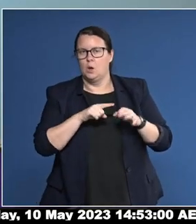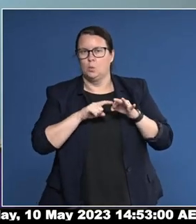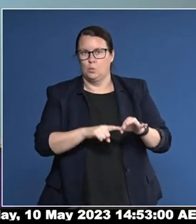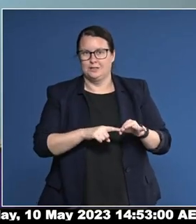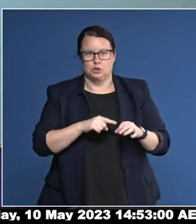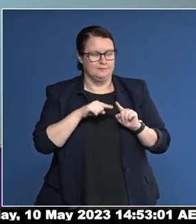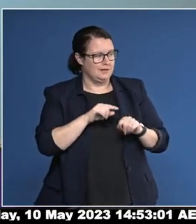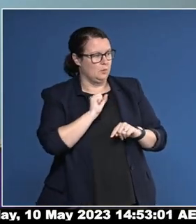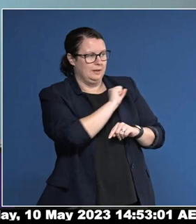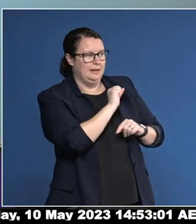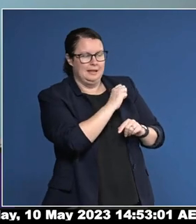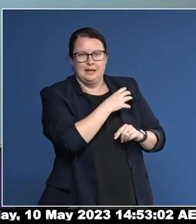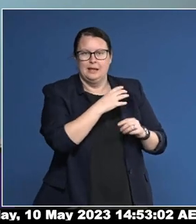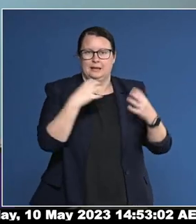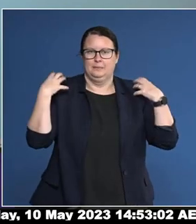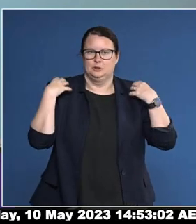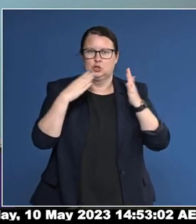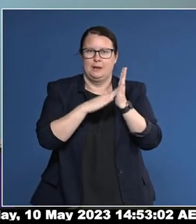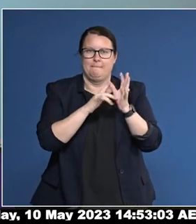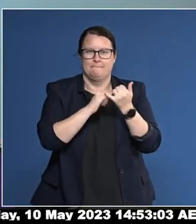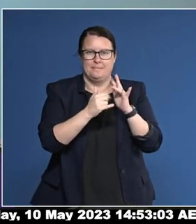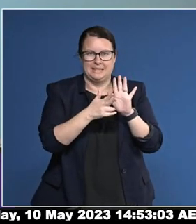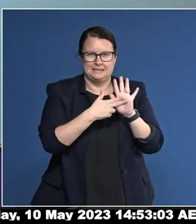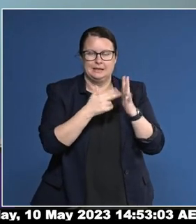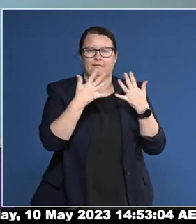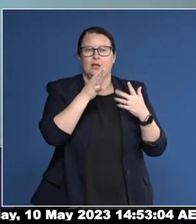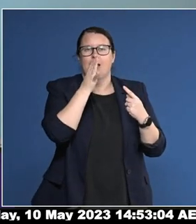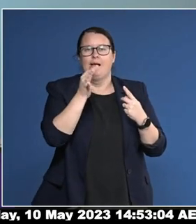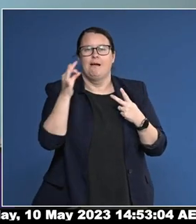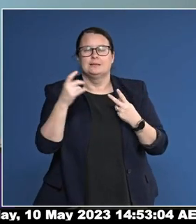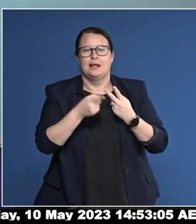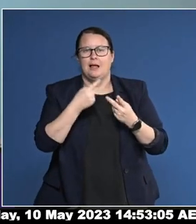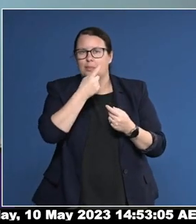asking. And Commissioner Mason has asked other witnesses about their understanding of